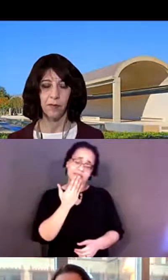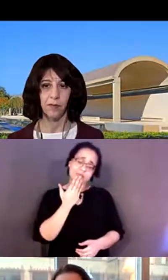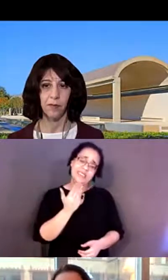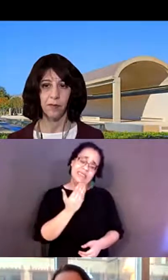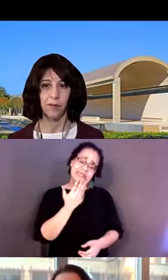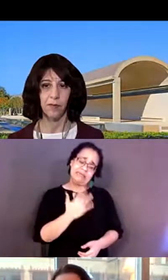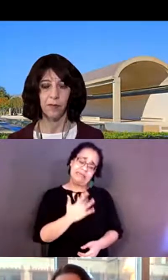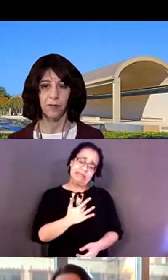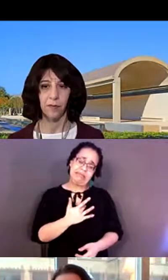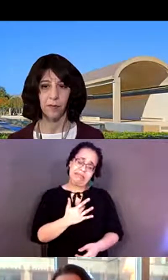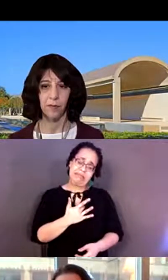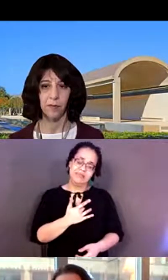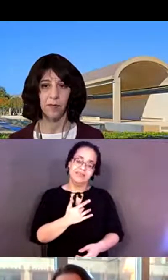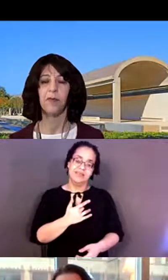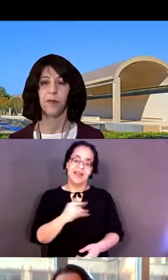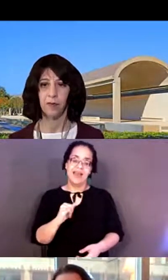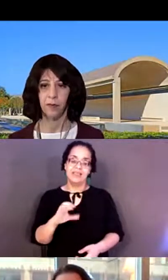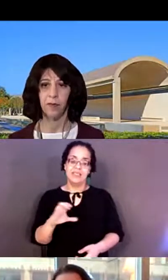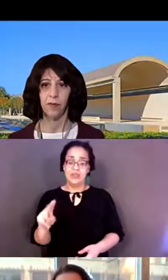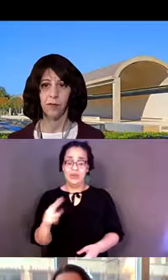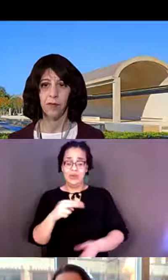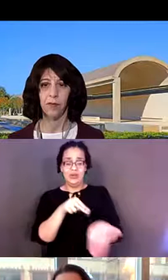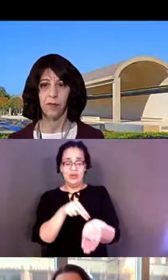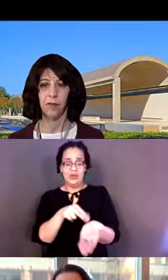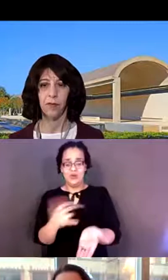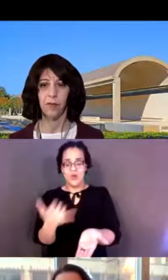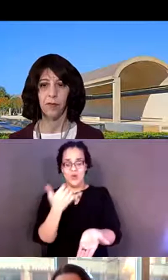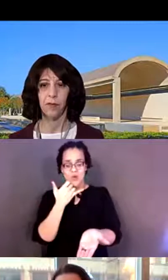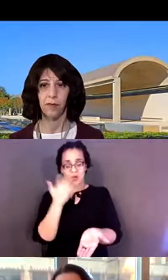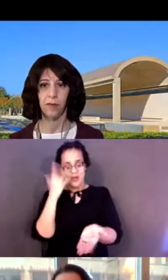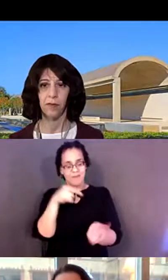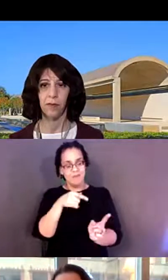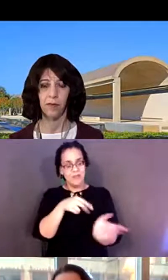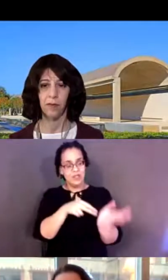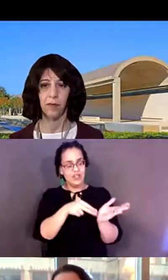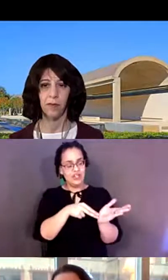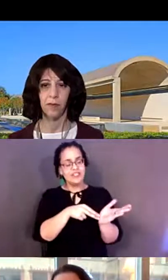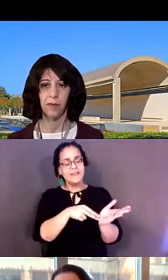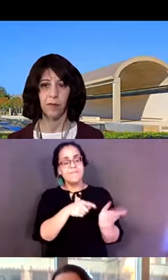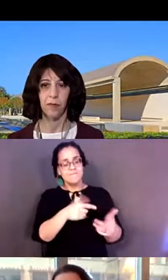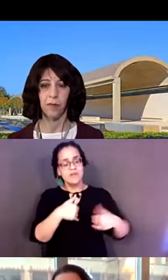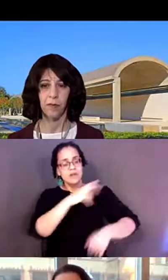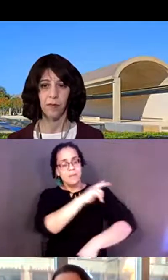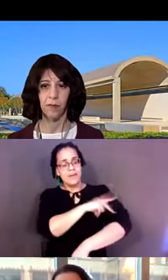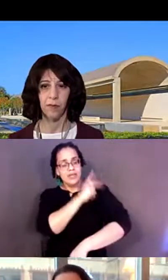intensive care unit nurse who called because they were dealing with a patient that was put into